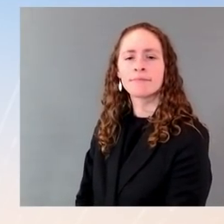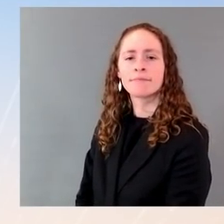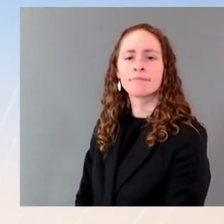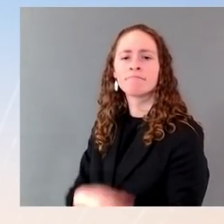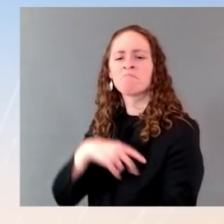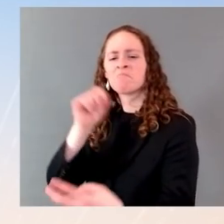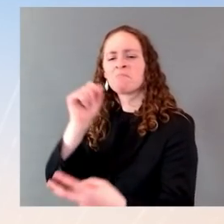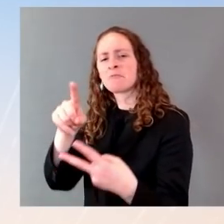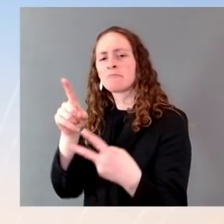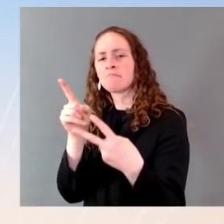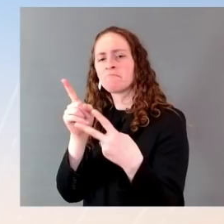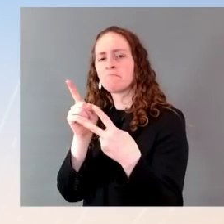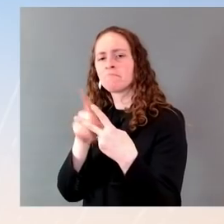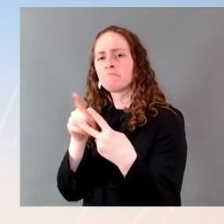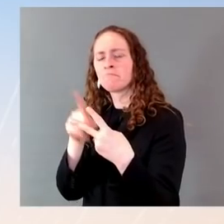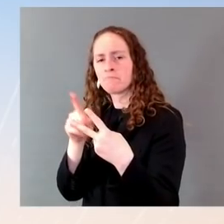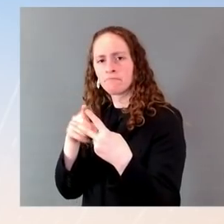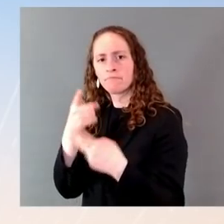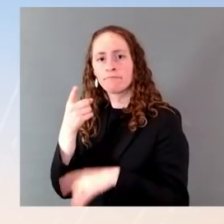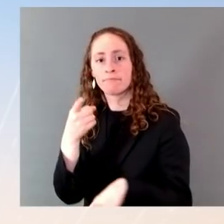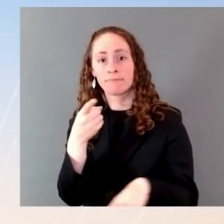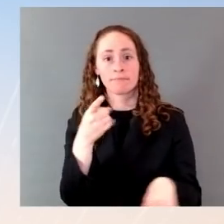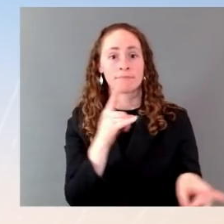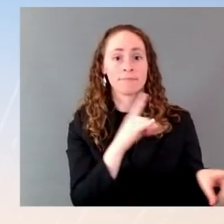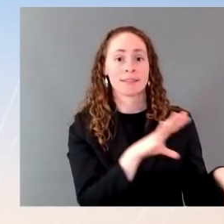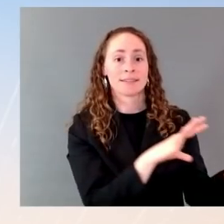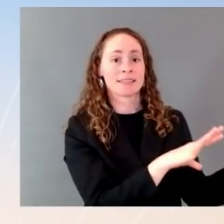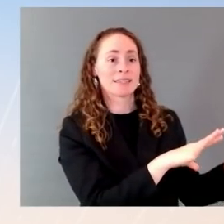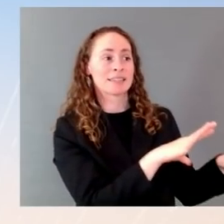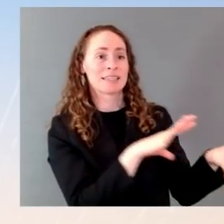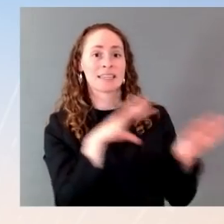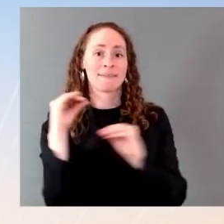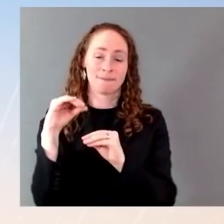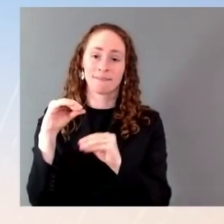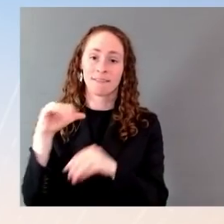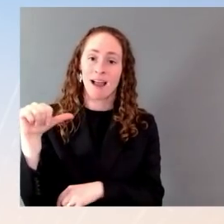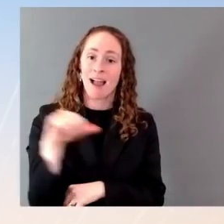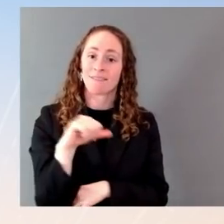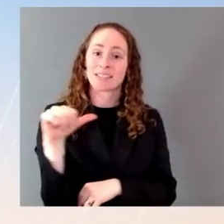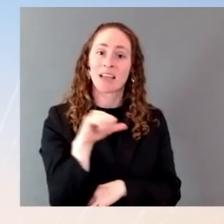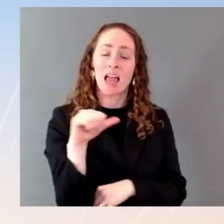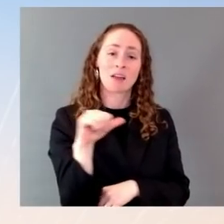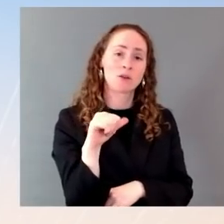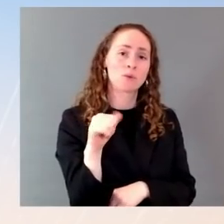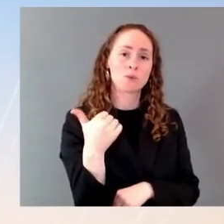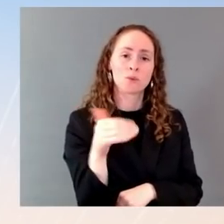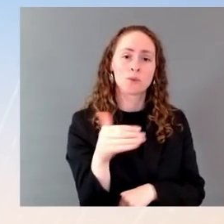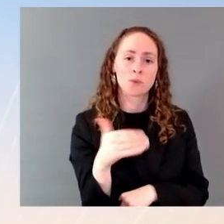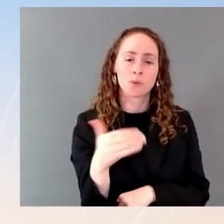There are increasing tensions with China and Taiwan, and now you have Russian troops amassing